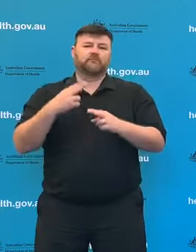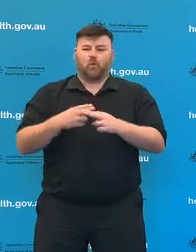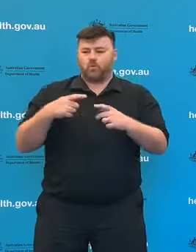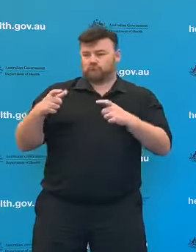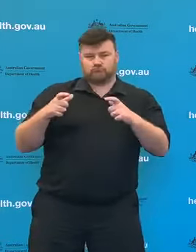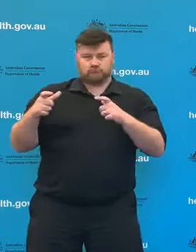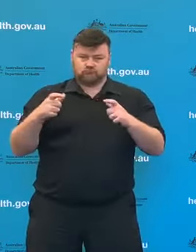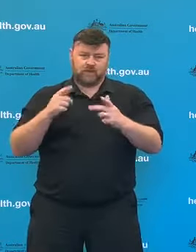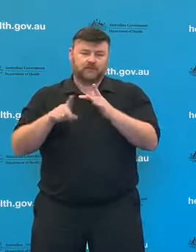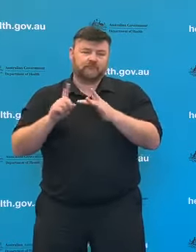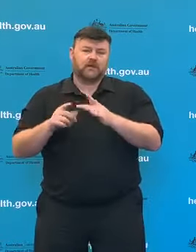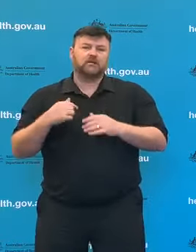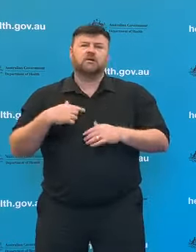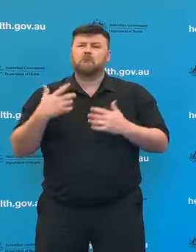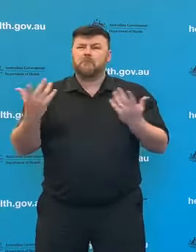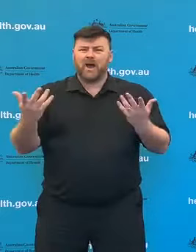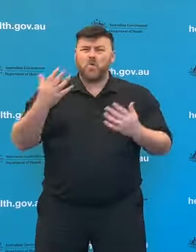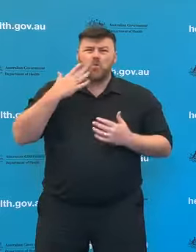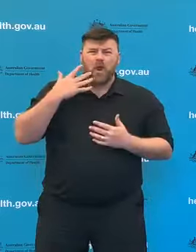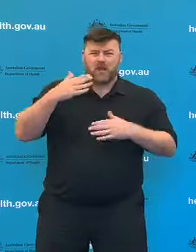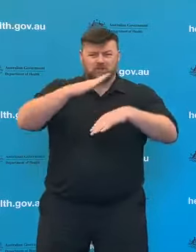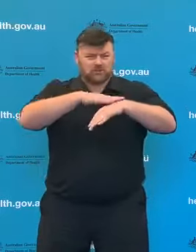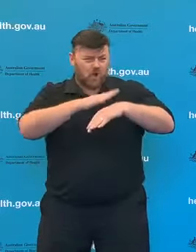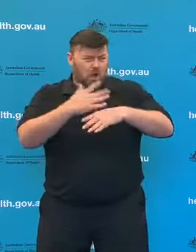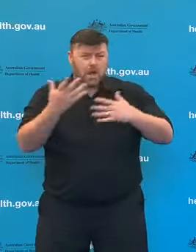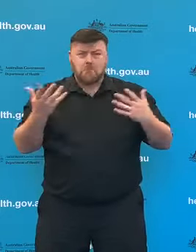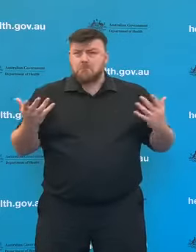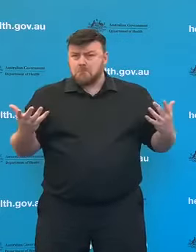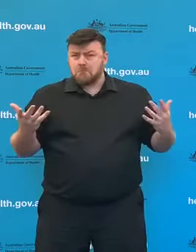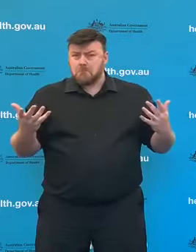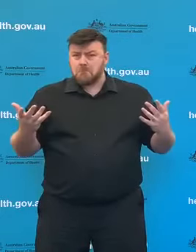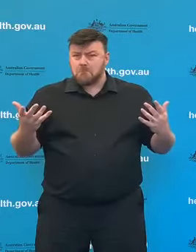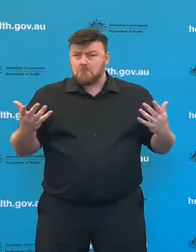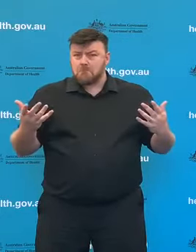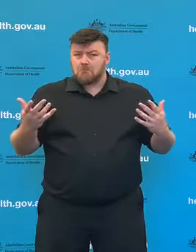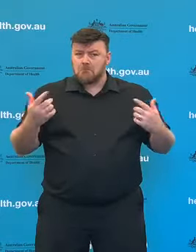given to that requirement and I haven't seen any materials where